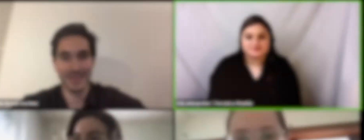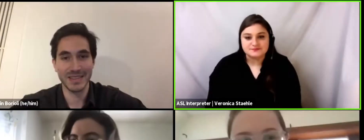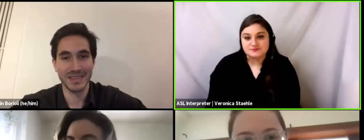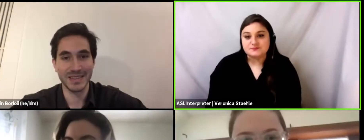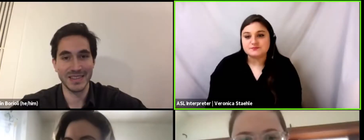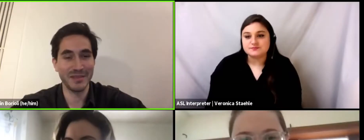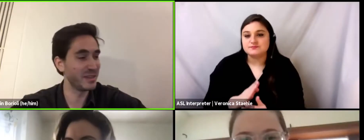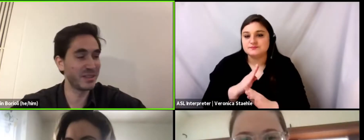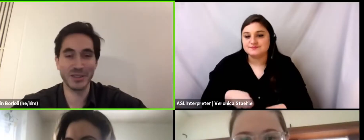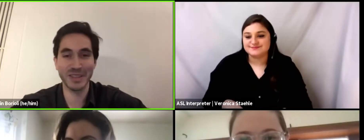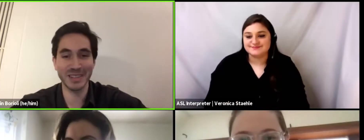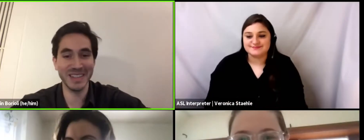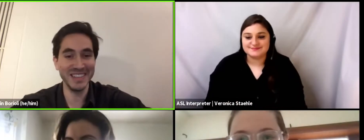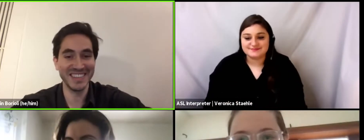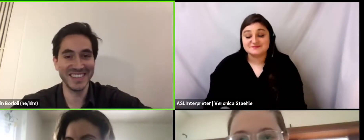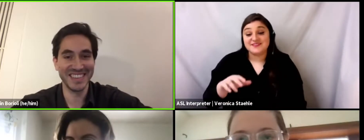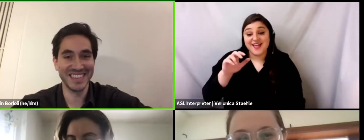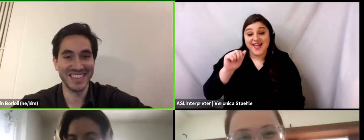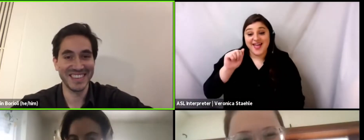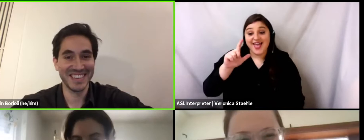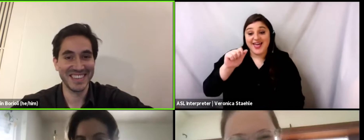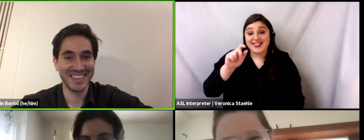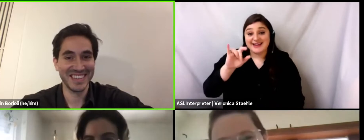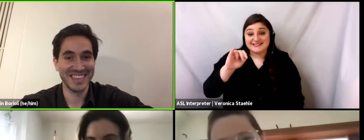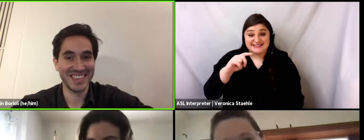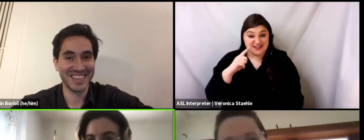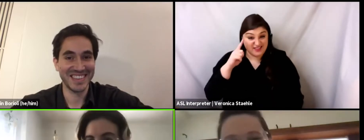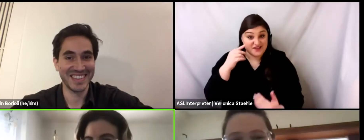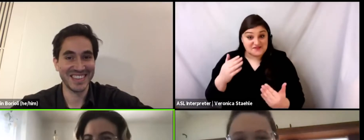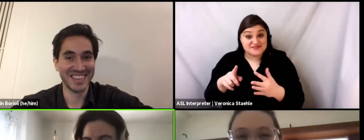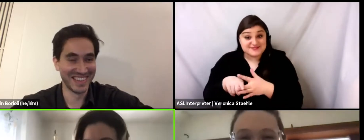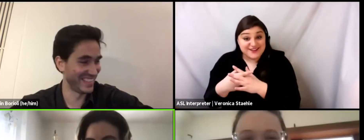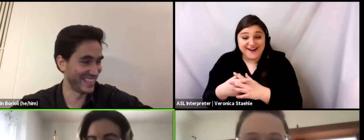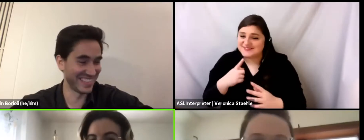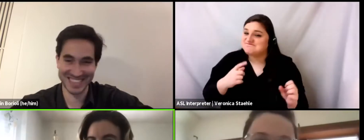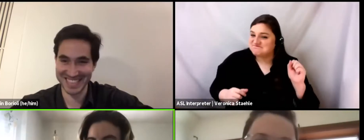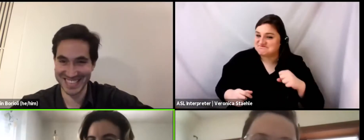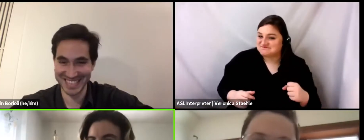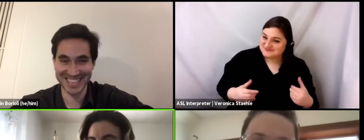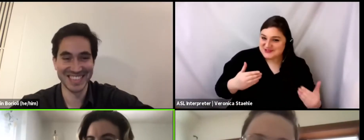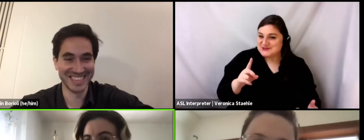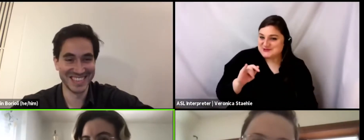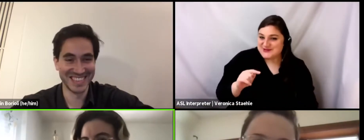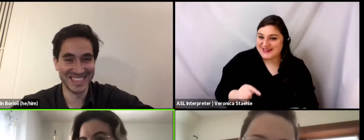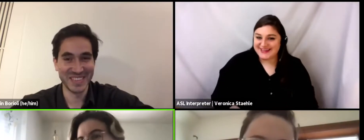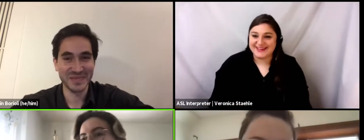Ok, I think we should start, right? >> PAIGE: Yeah, let's do this.